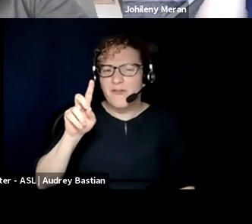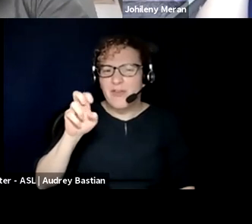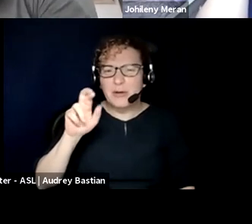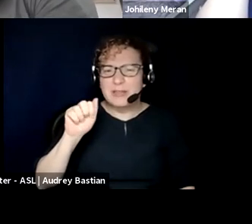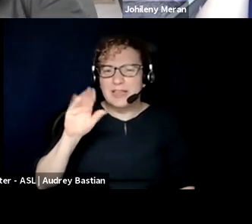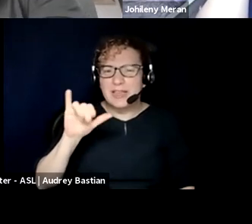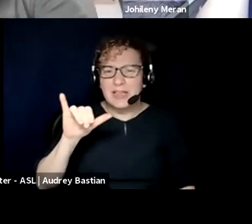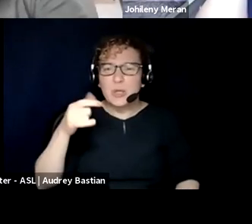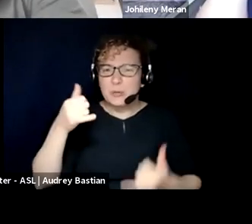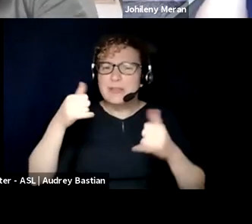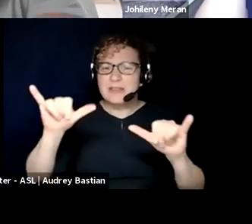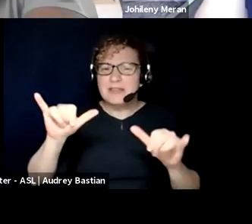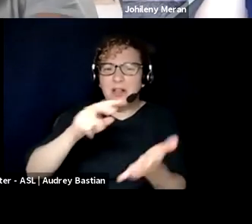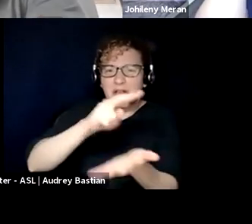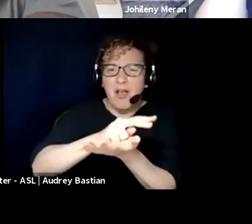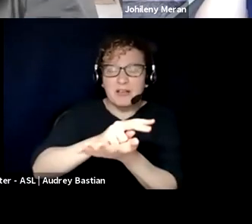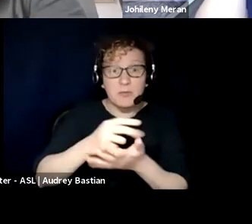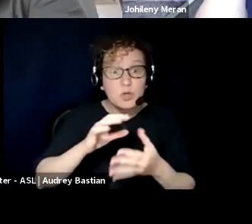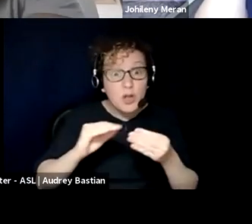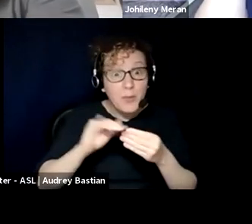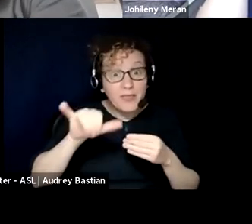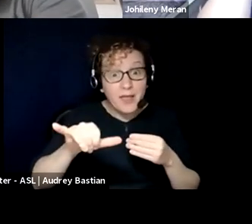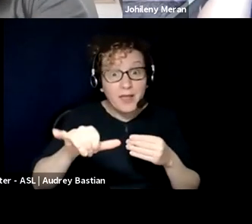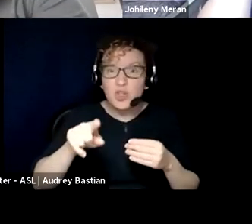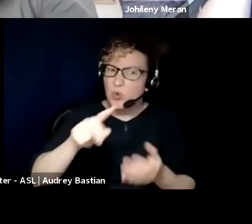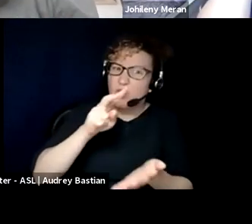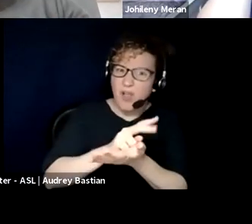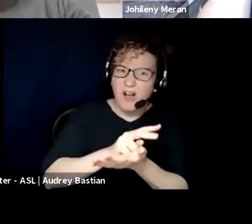to talk about it, let's not forget that you lost and surrendered via white sheets. And